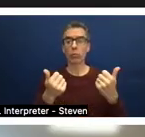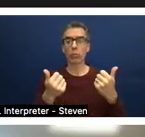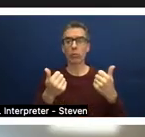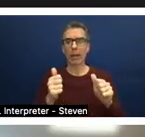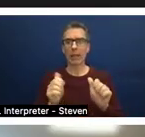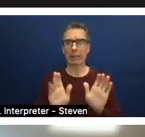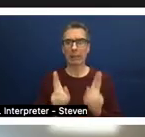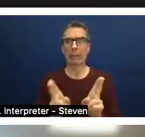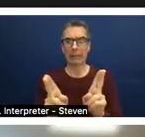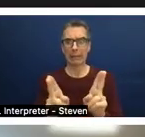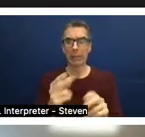and then they block the crosswalk